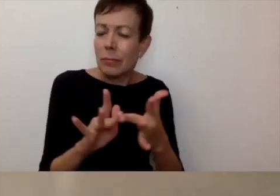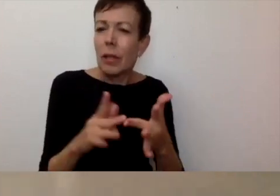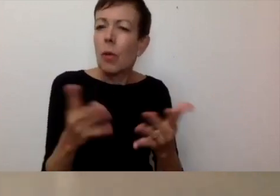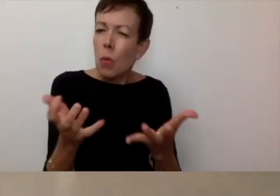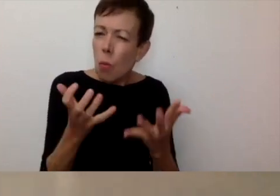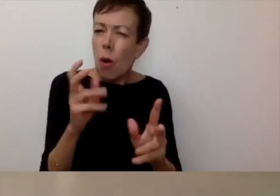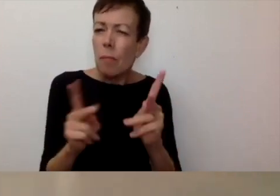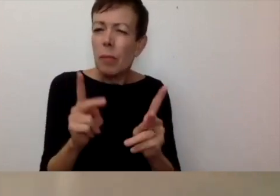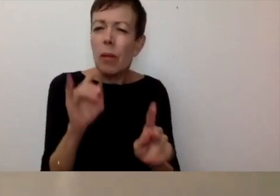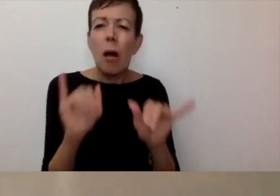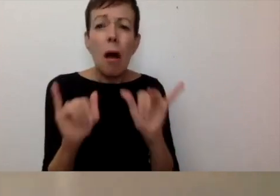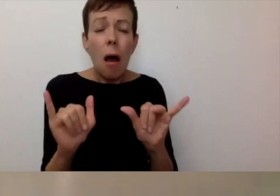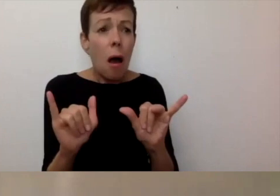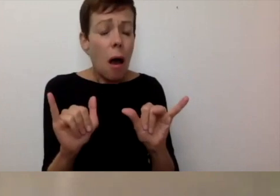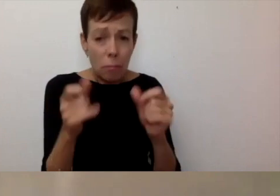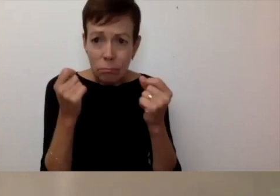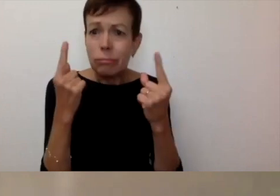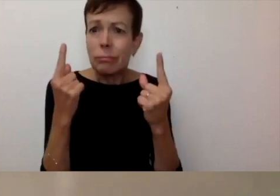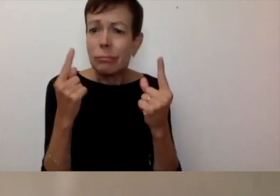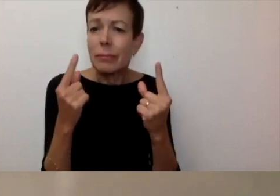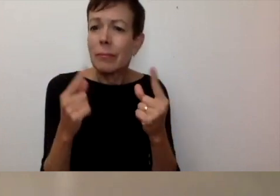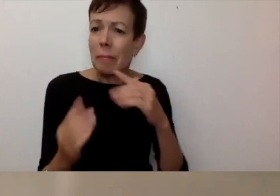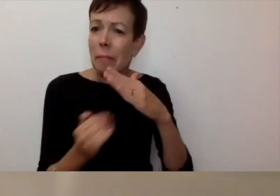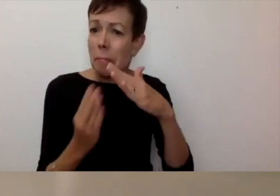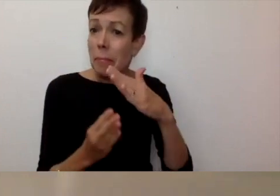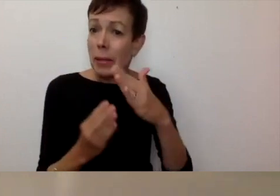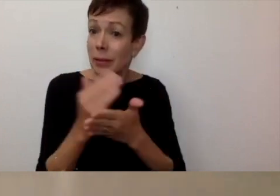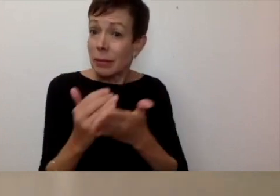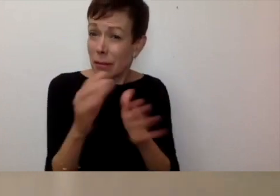discourse which is hasn't done yet so that's mostly what i